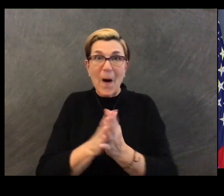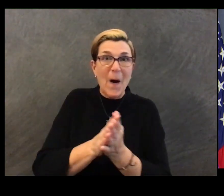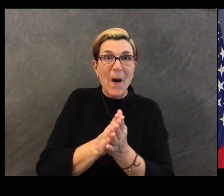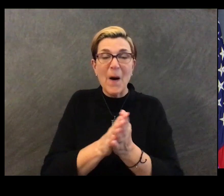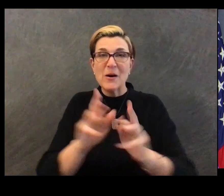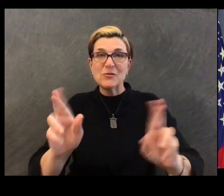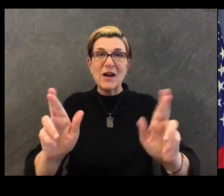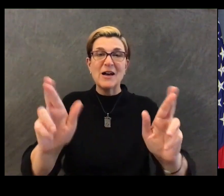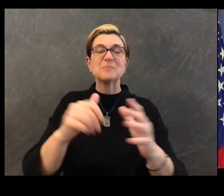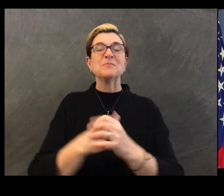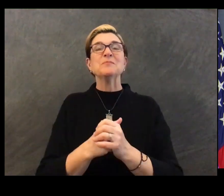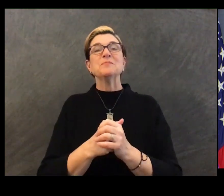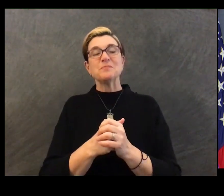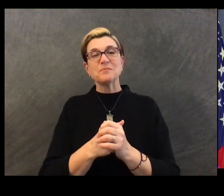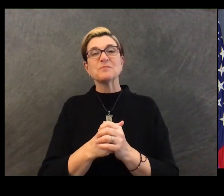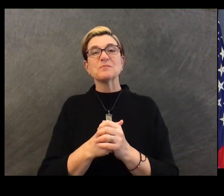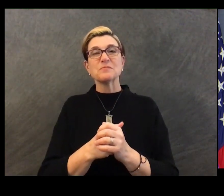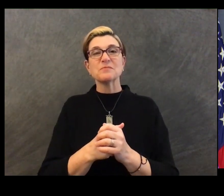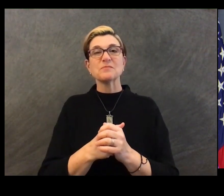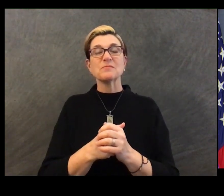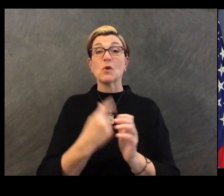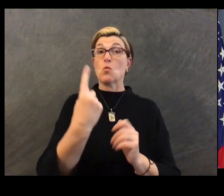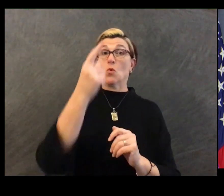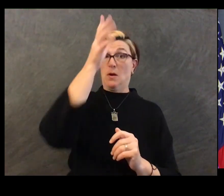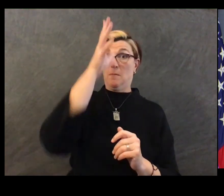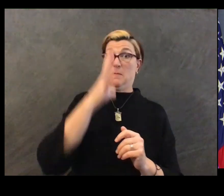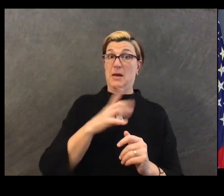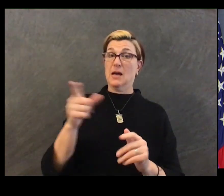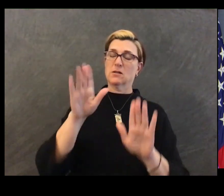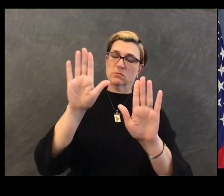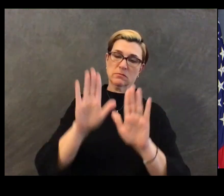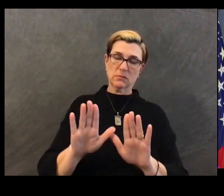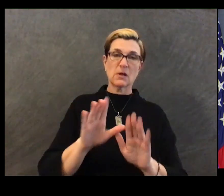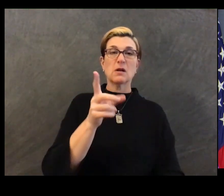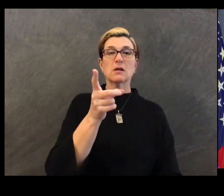mention man has done a very good job for us dr. Robert Redfield was totally